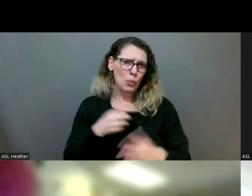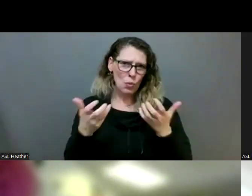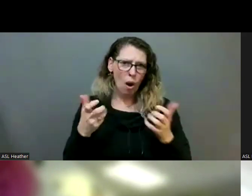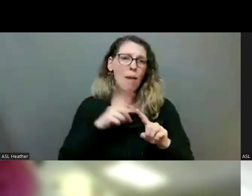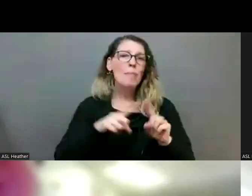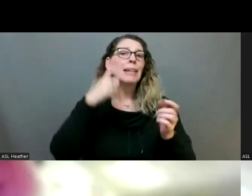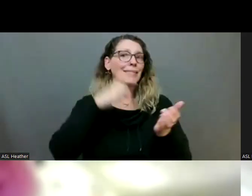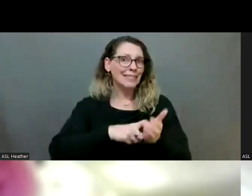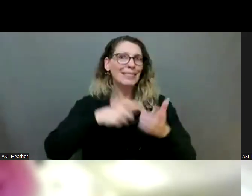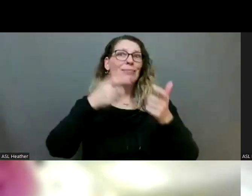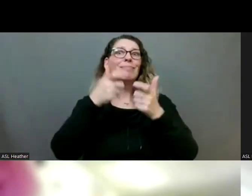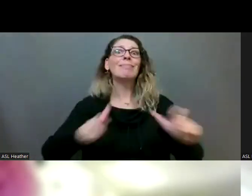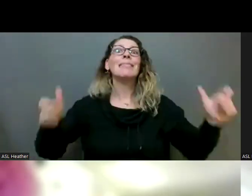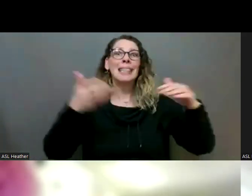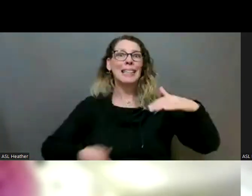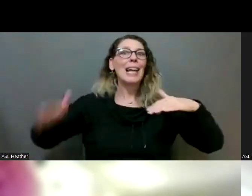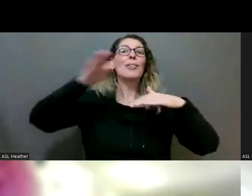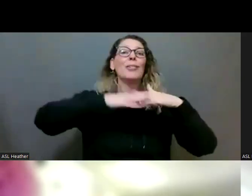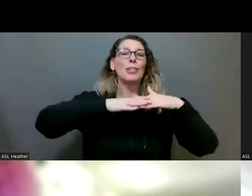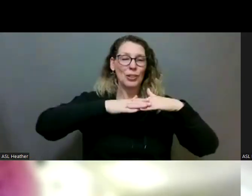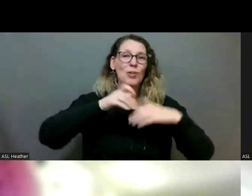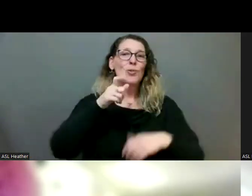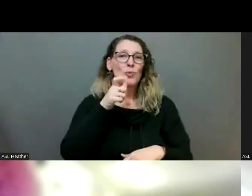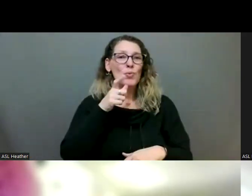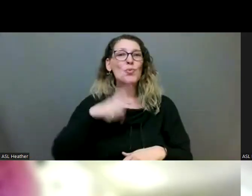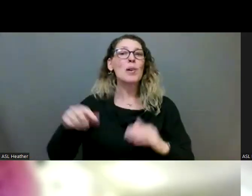significant increases in the number of Scholars that had Tier 3 attendance that